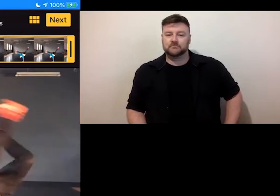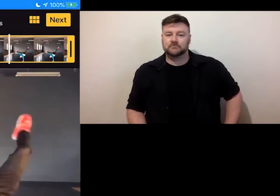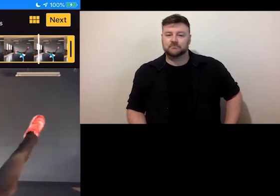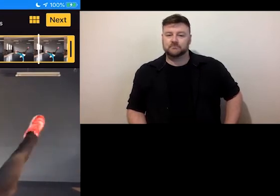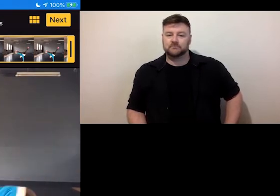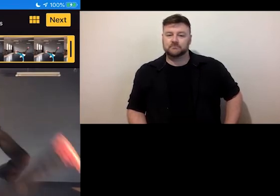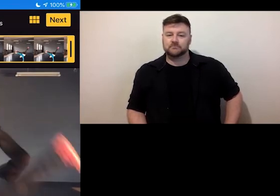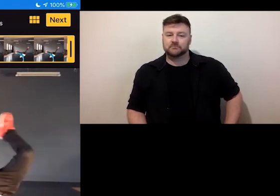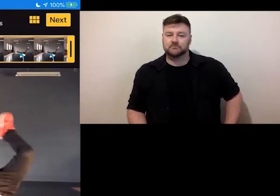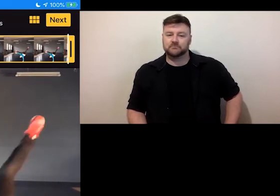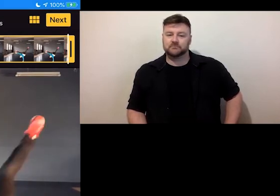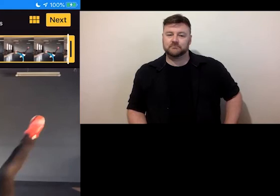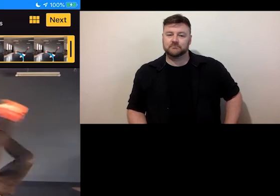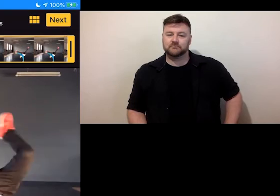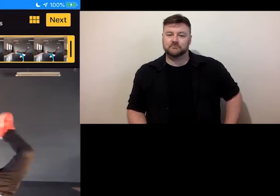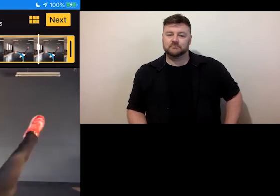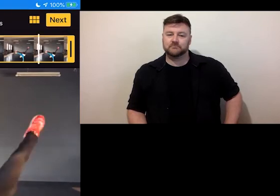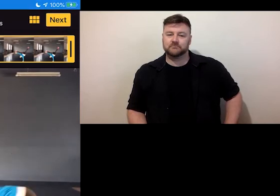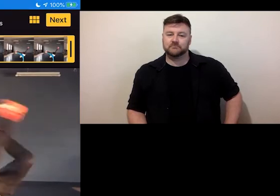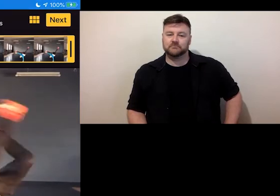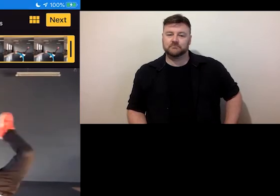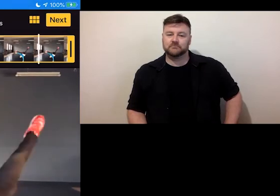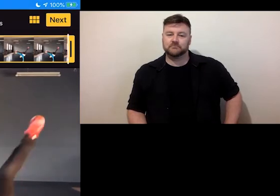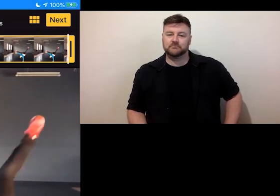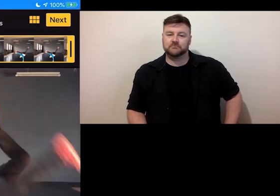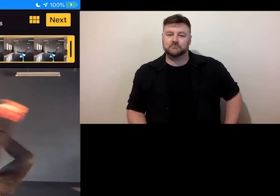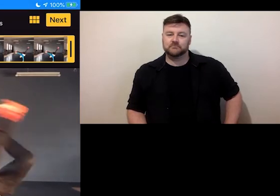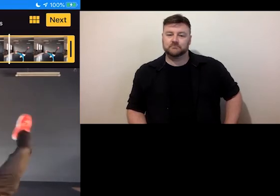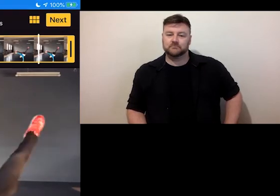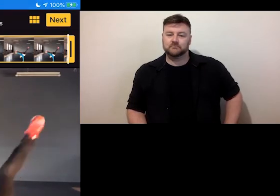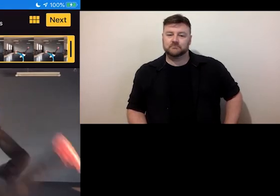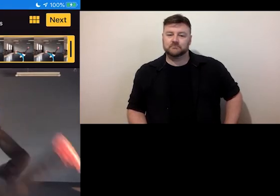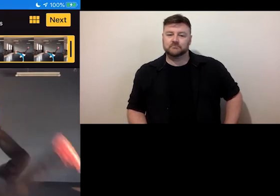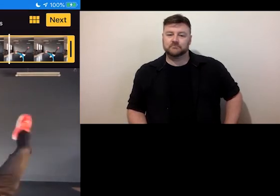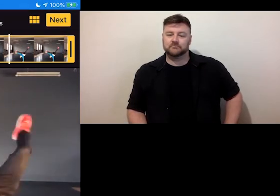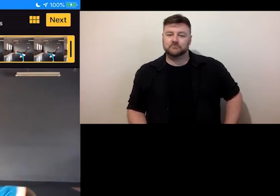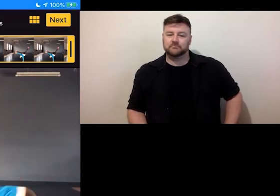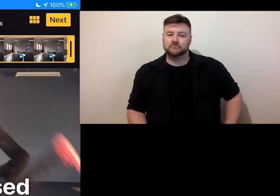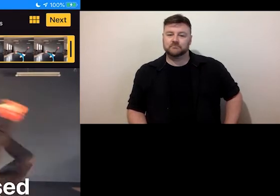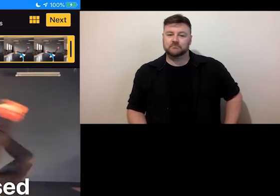We jump, then we slow down. There's a reverse down the bottom left-hand side, but I almost never